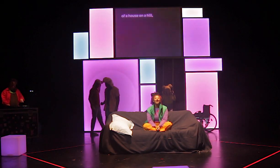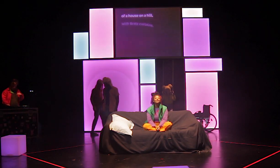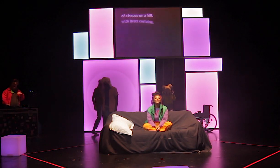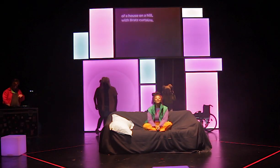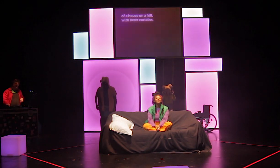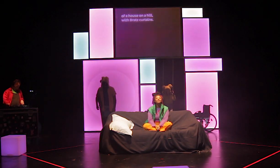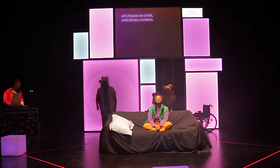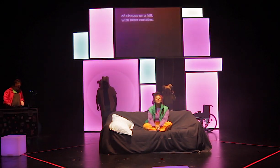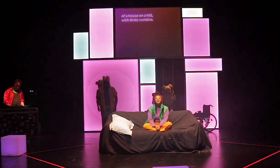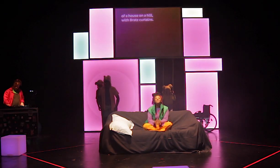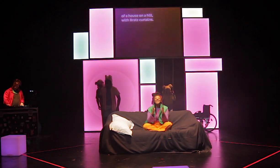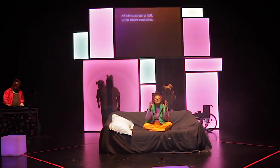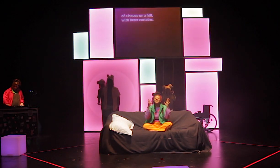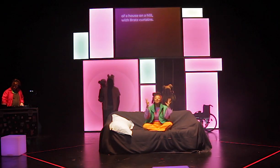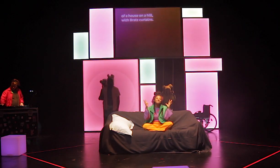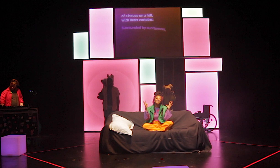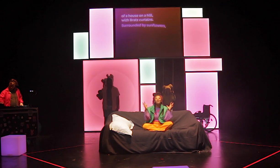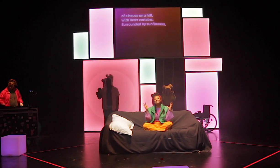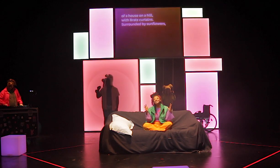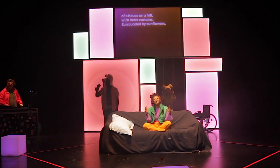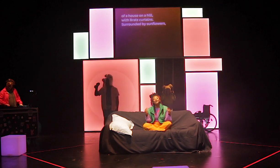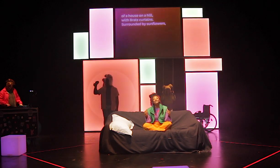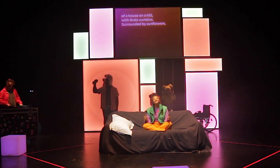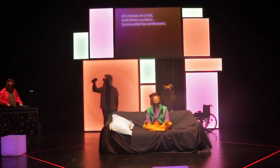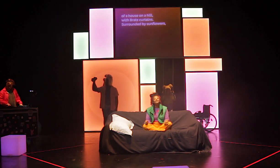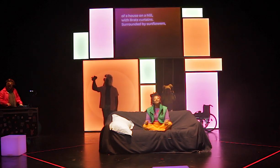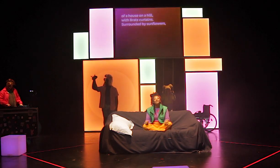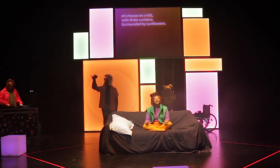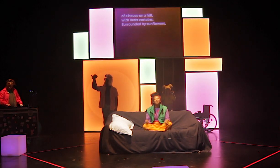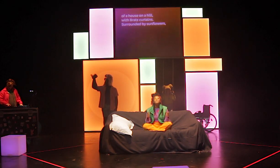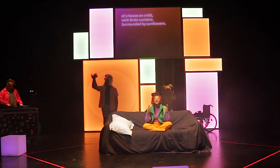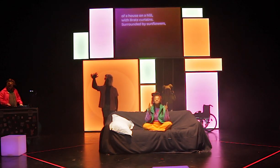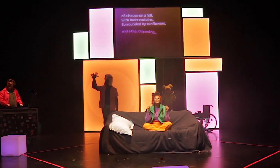Bratz curtains. Big sunflowers in the garden. And a